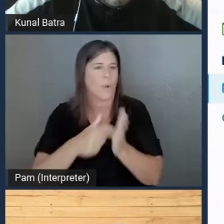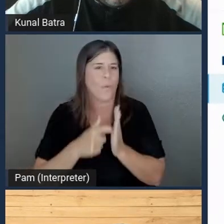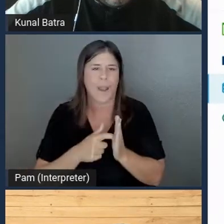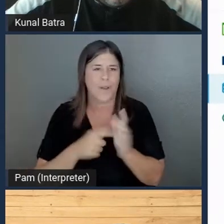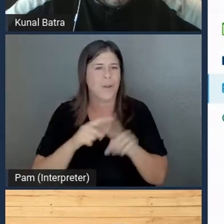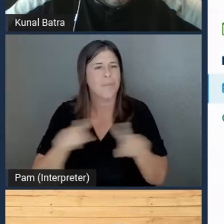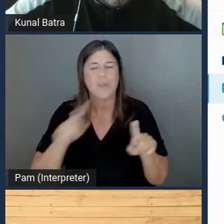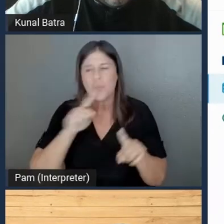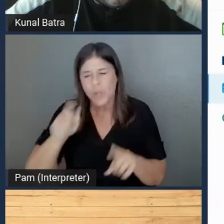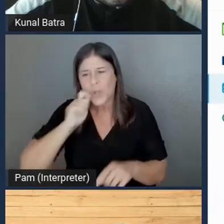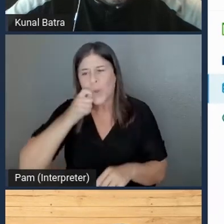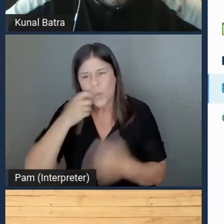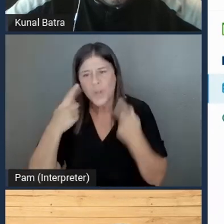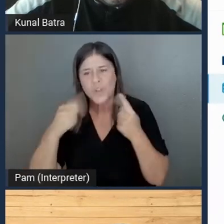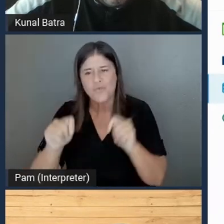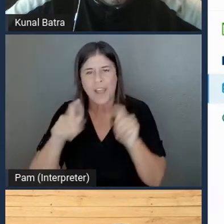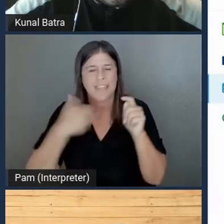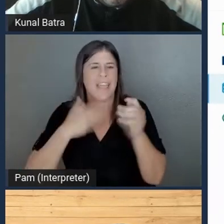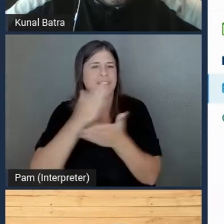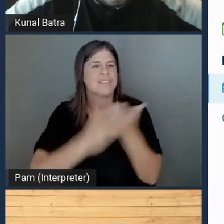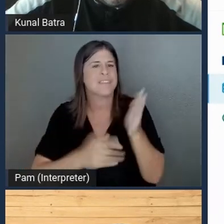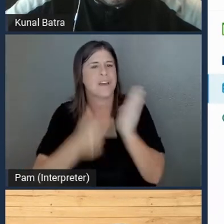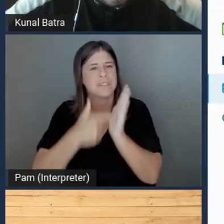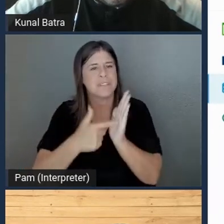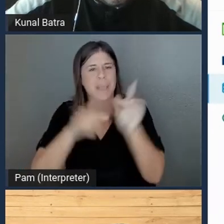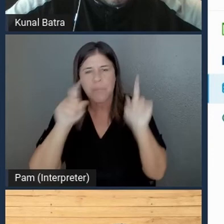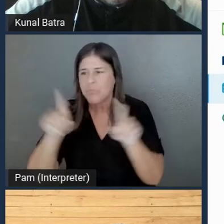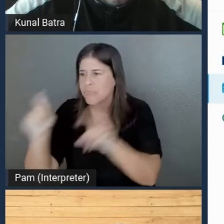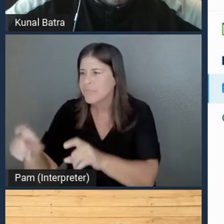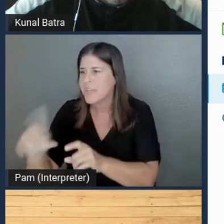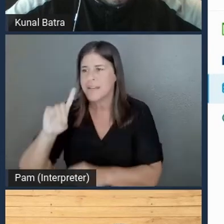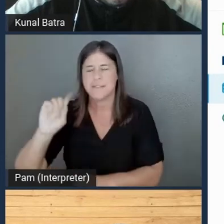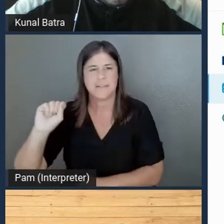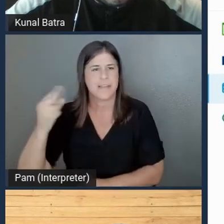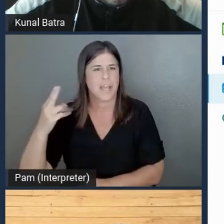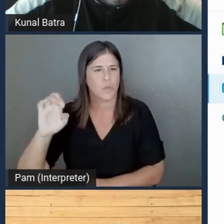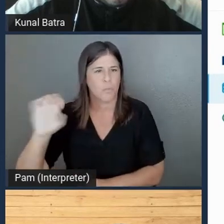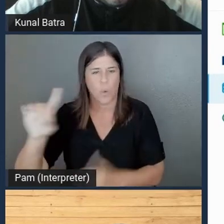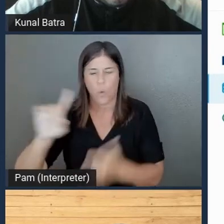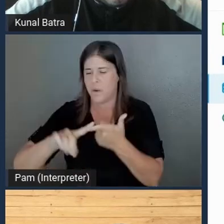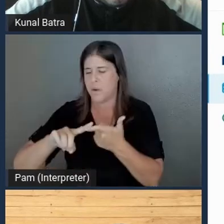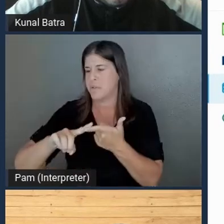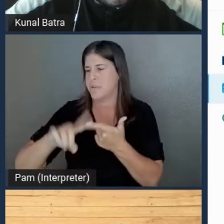There are some sample datasets and dashboards that we have made it available for you to learn.